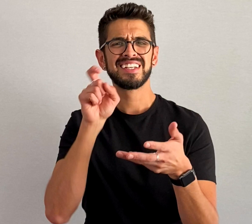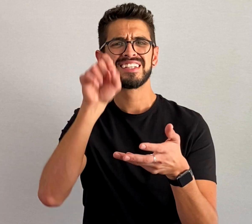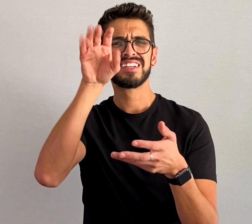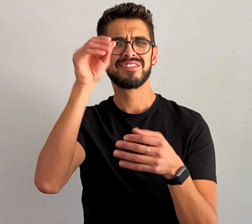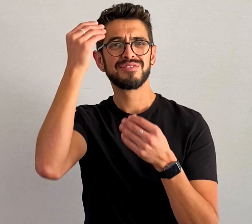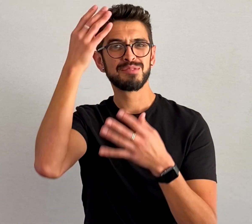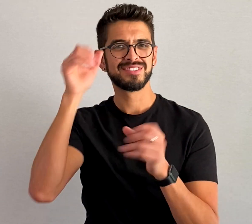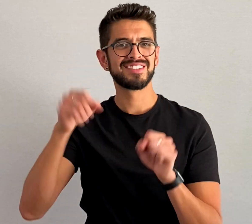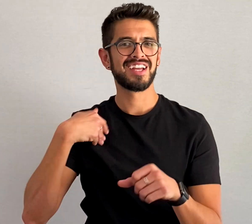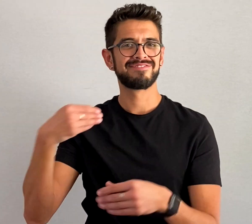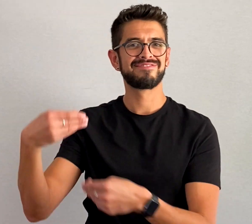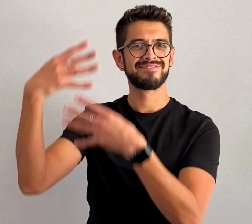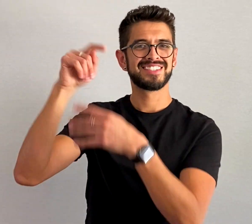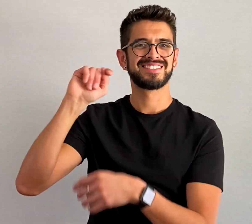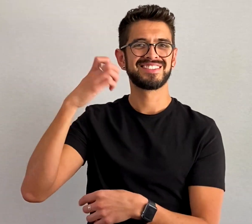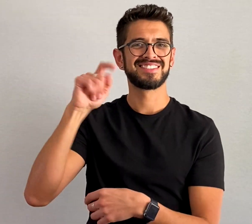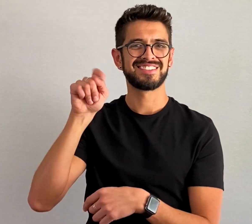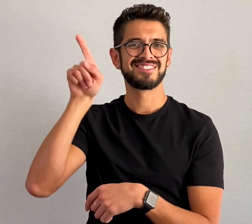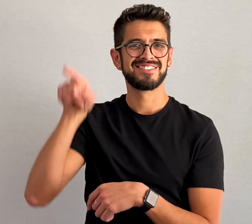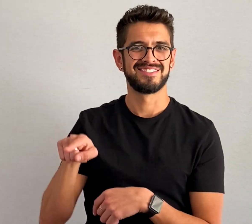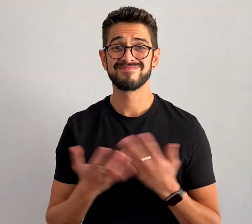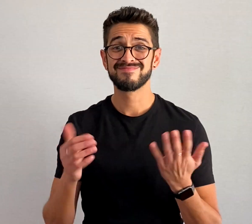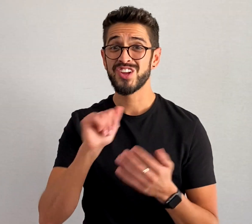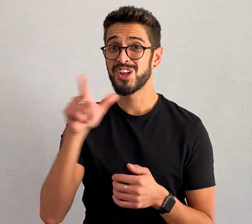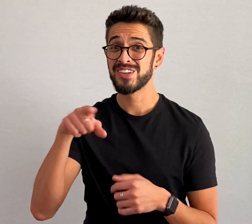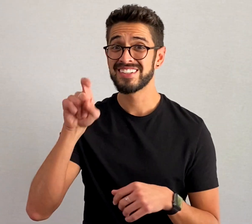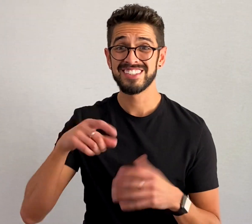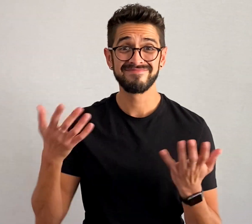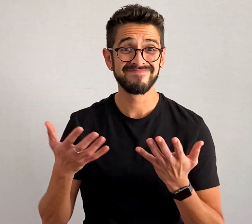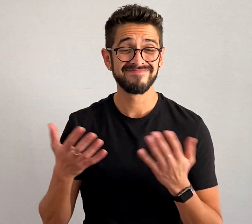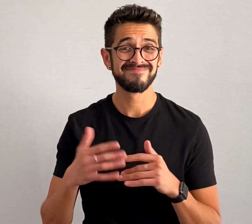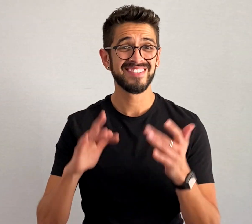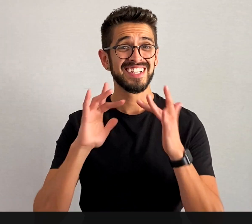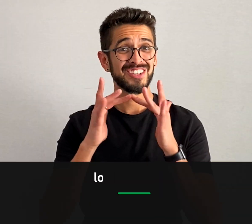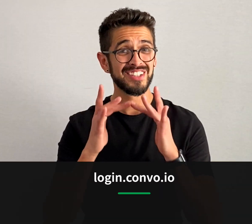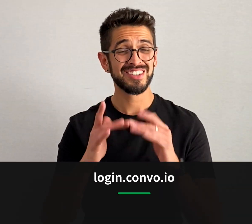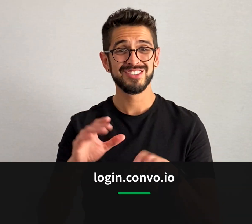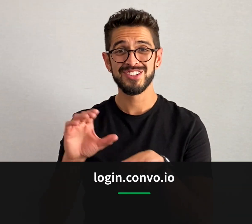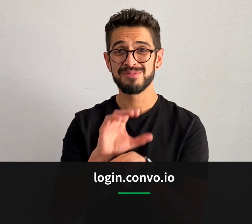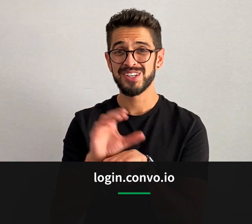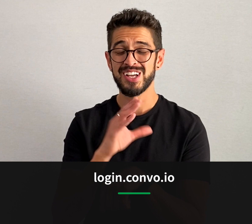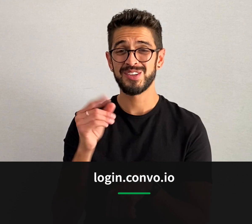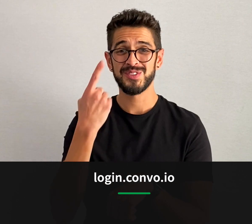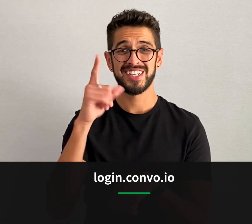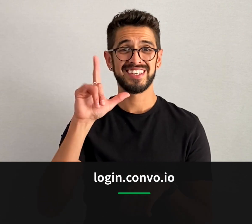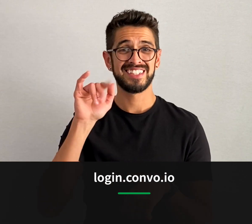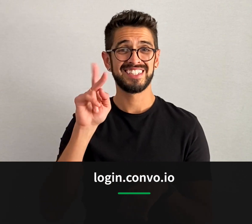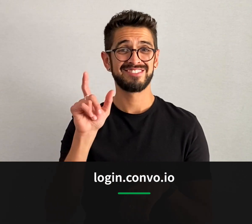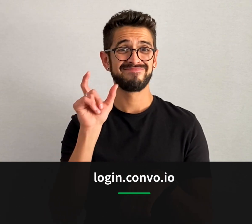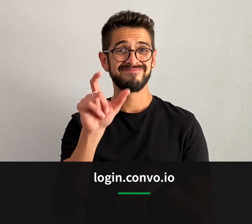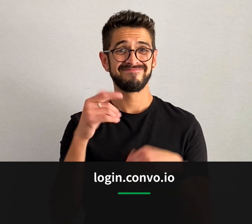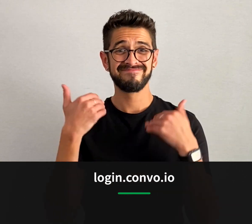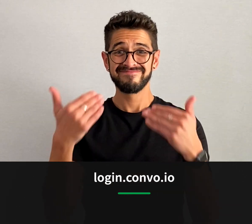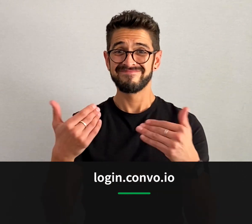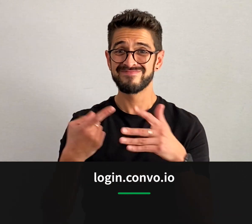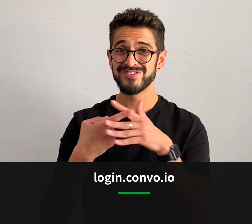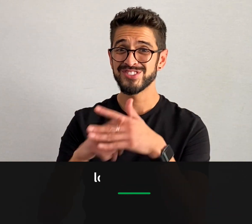during calls to share information. All you need is an internet connection, a computer, and one link to get started!